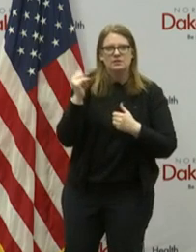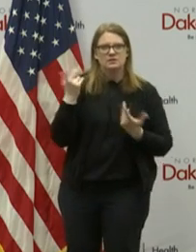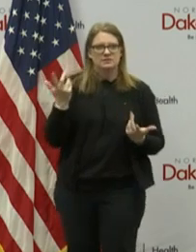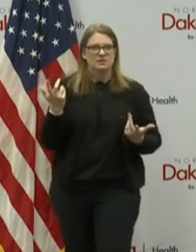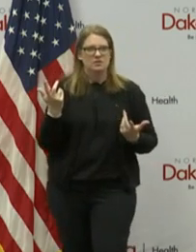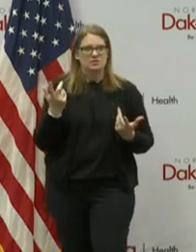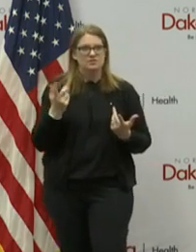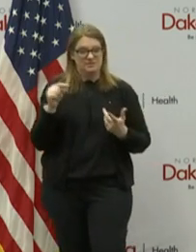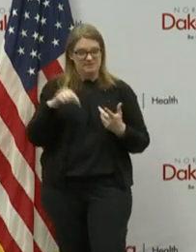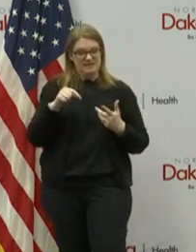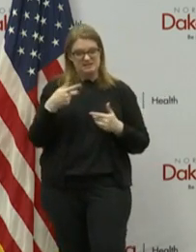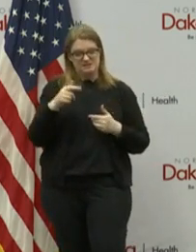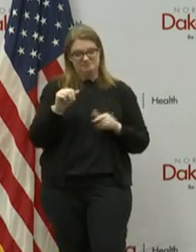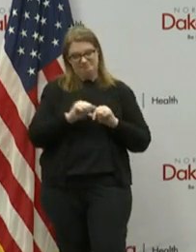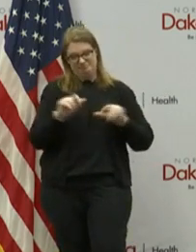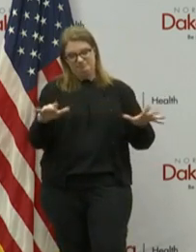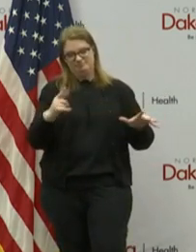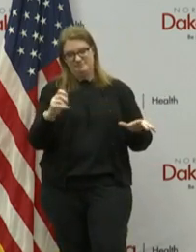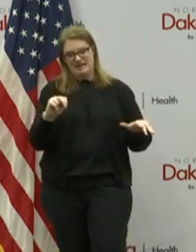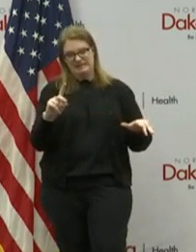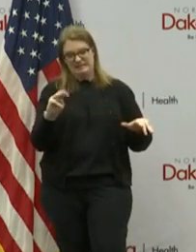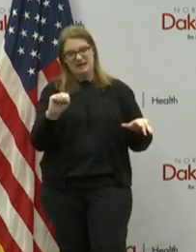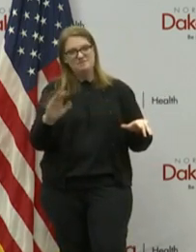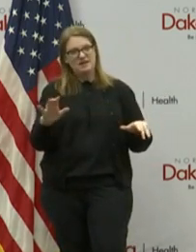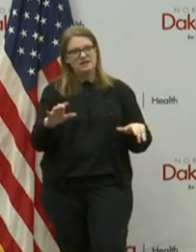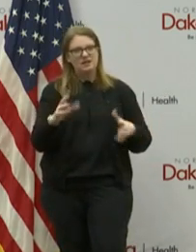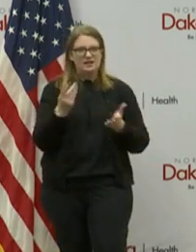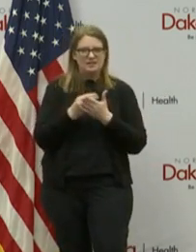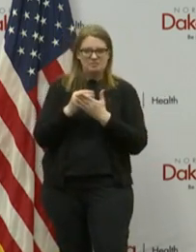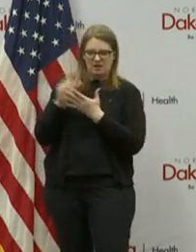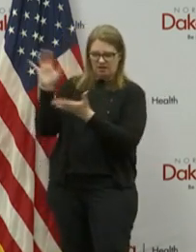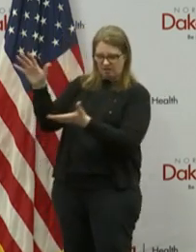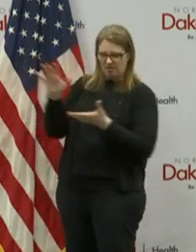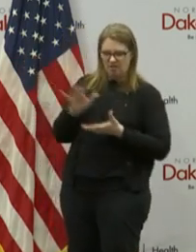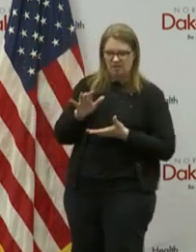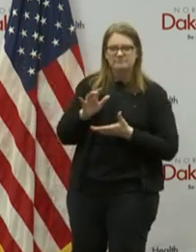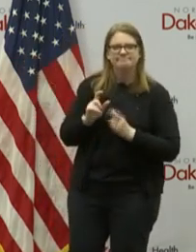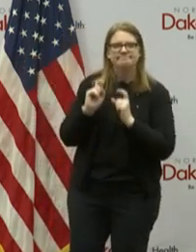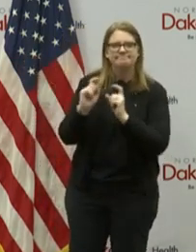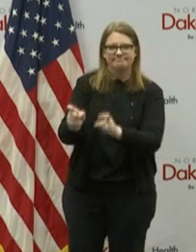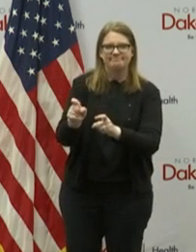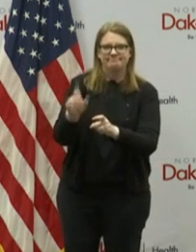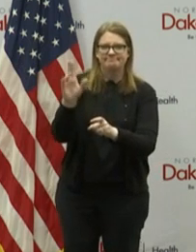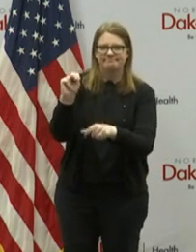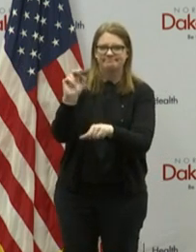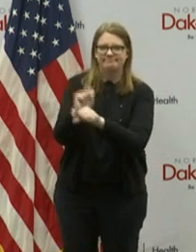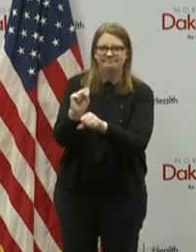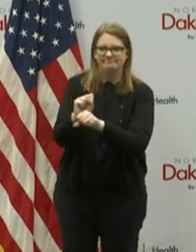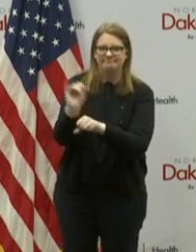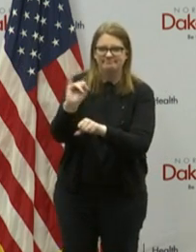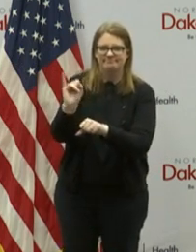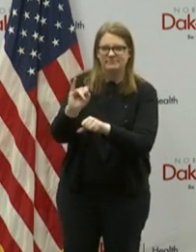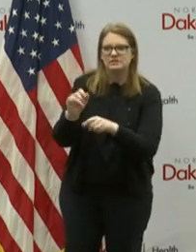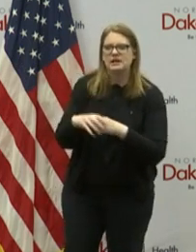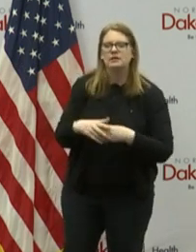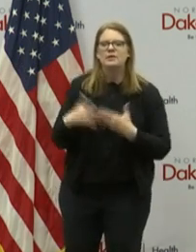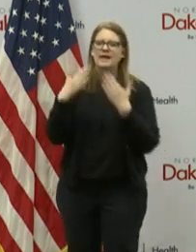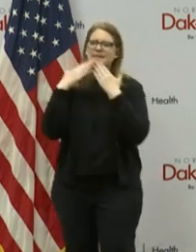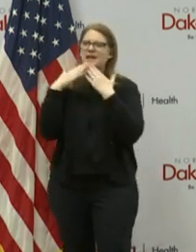COVER THE INFRES DENTED INCREASE IN UNEMPLOYMENT INSURANCE COSTS DUE TO JOB LOSSES FROM THE PANDEMIC. AND WE ARE GRATEFUL TO THE ADMINISTRATION AND PRESIDENT